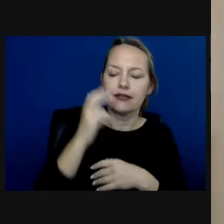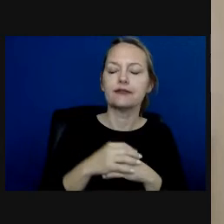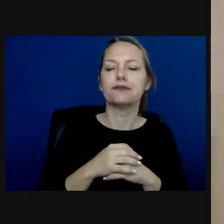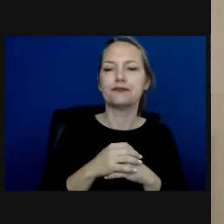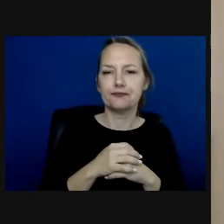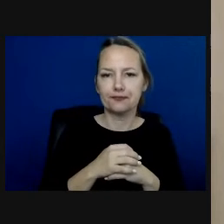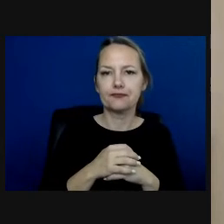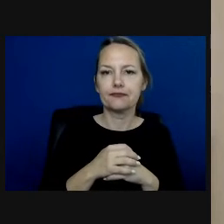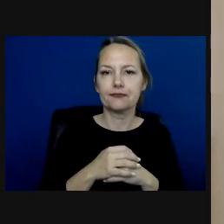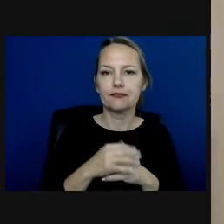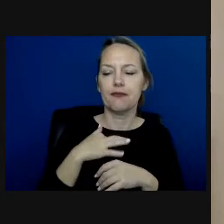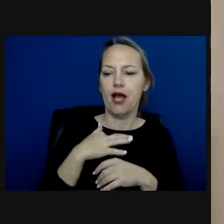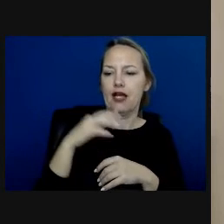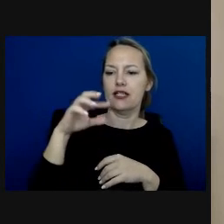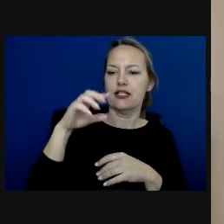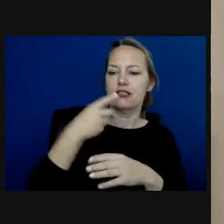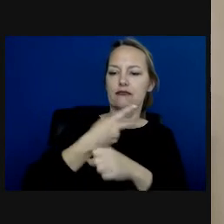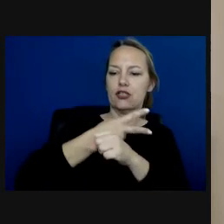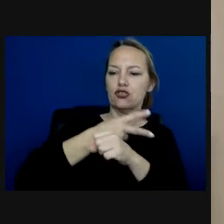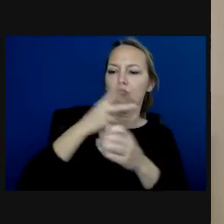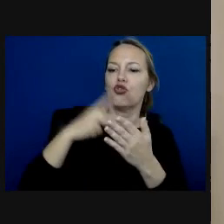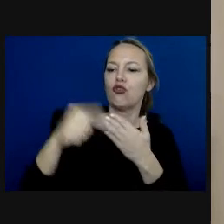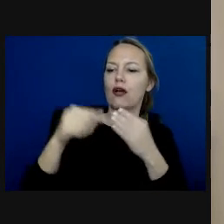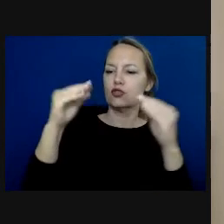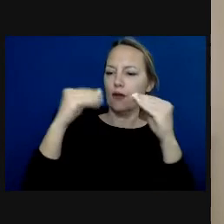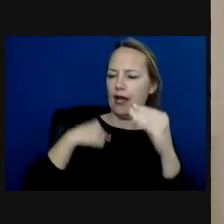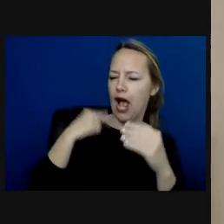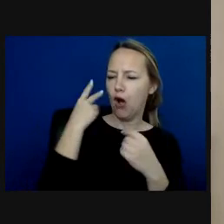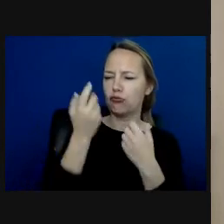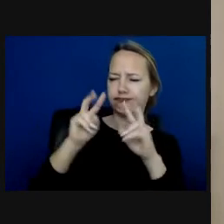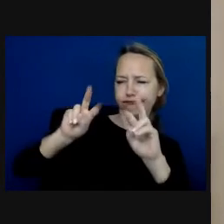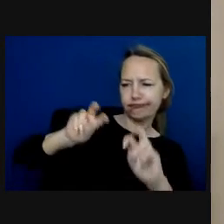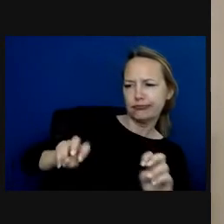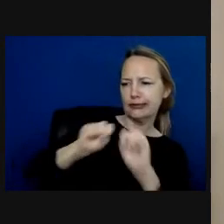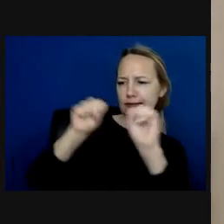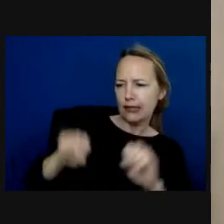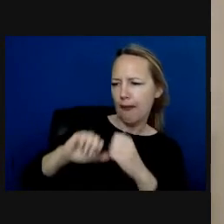My doctorate program has taught me how to look at systems and look for ways to improve those systems